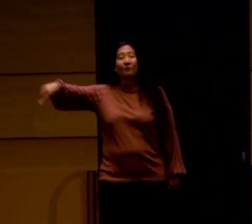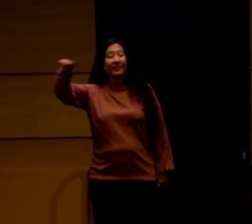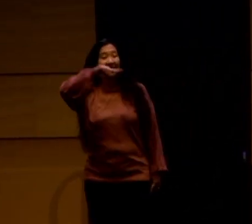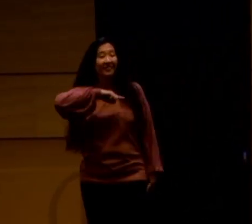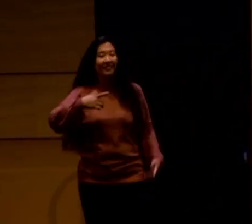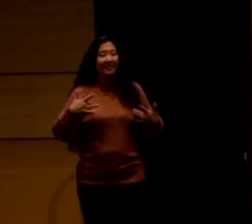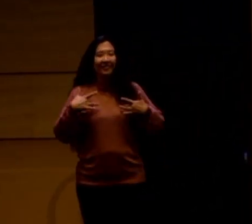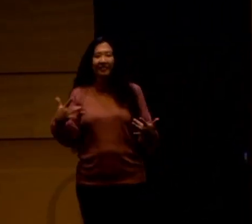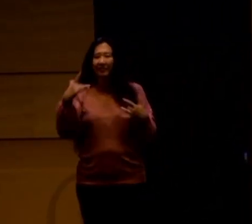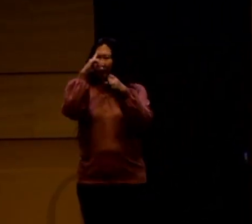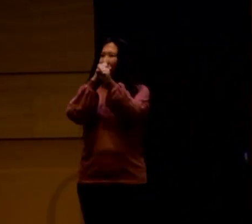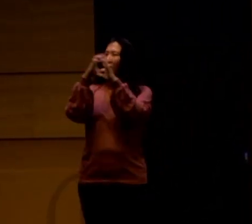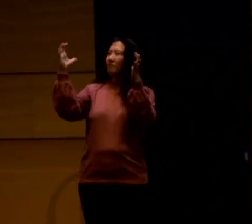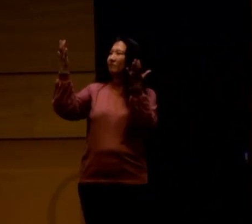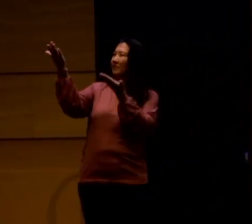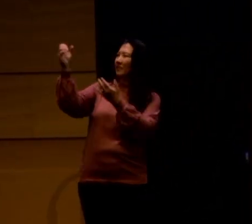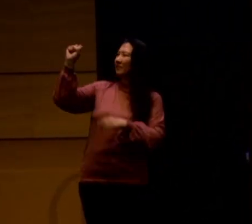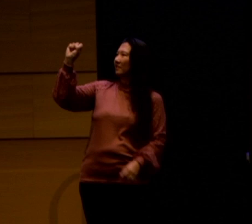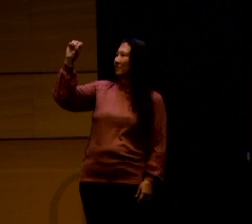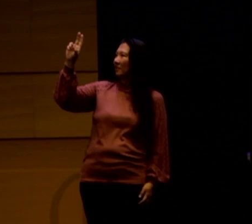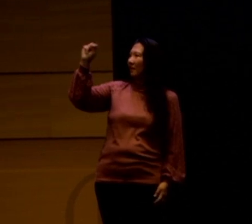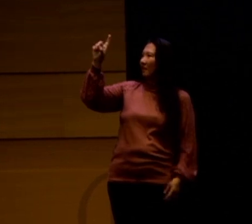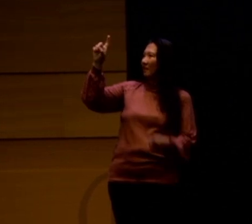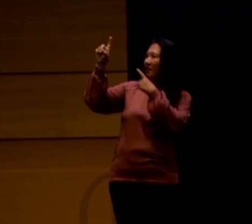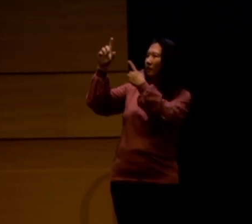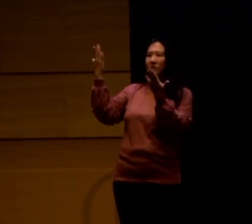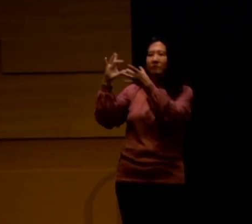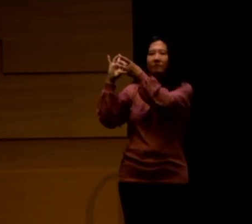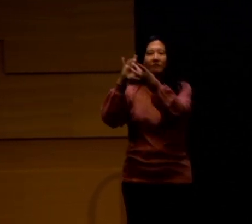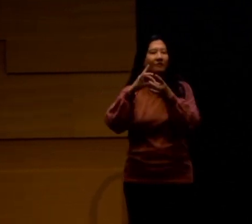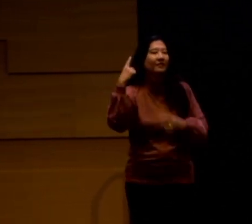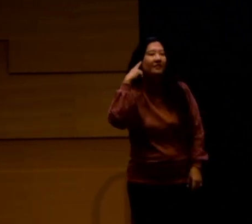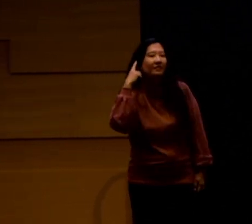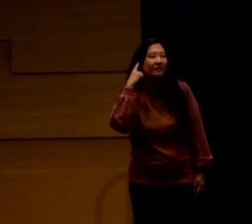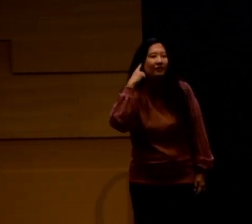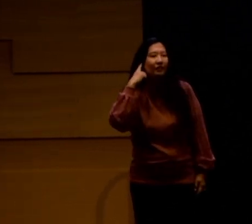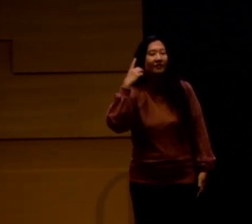We tend to think of sound as related to hearing.